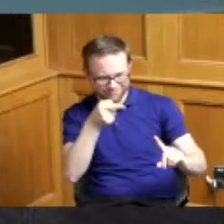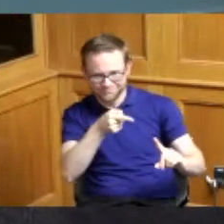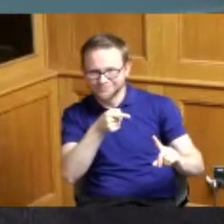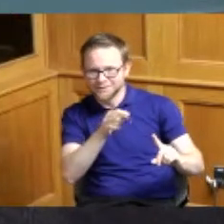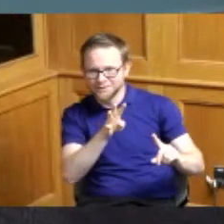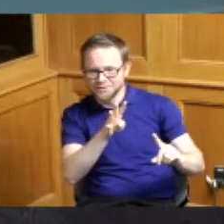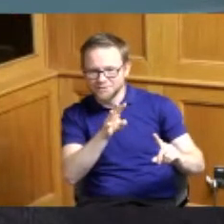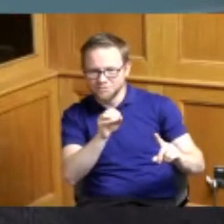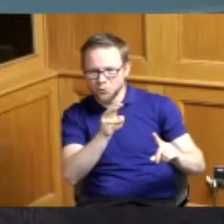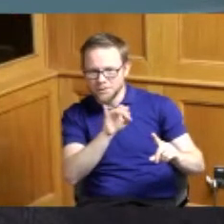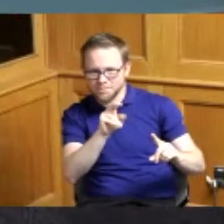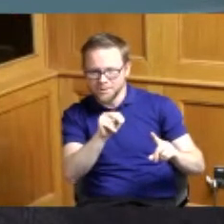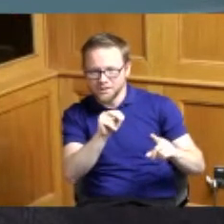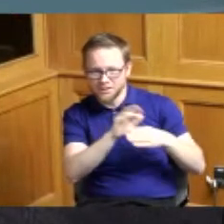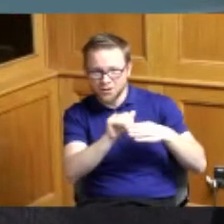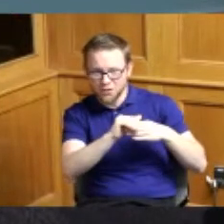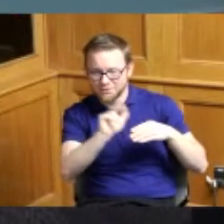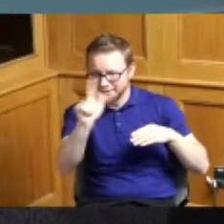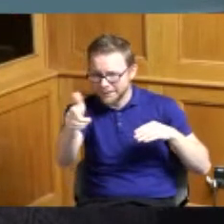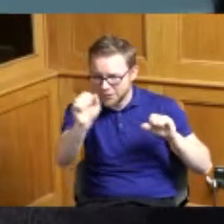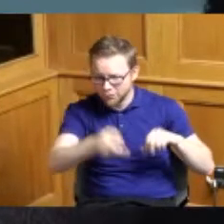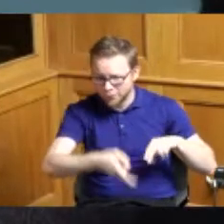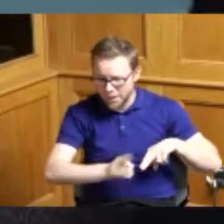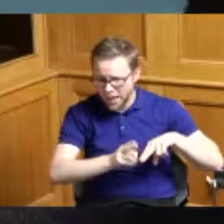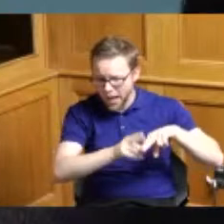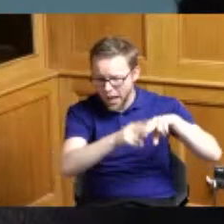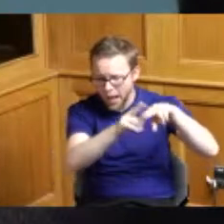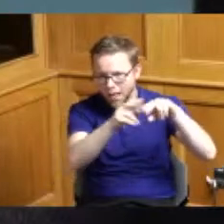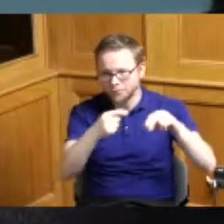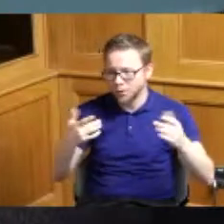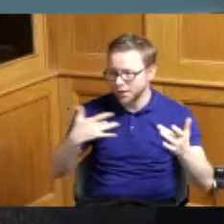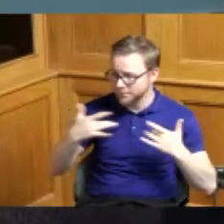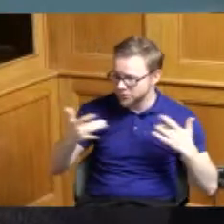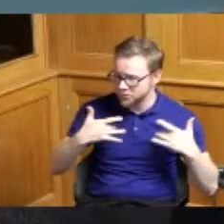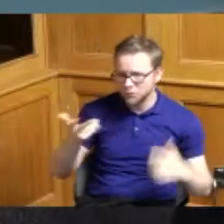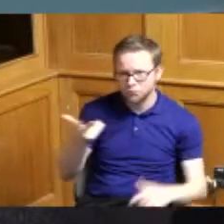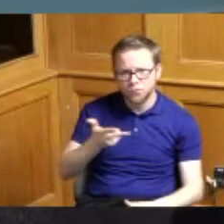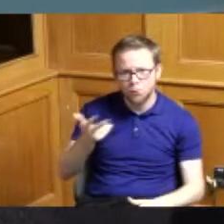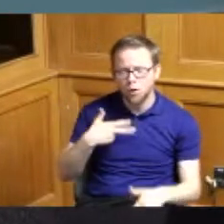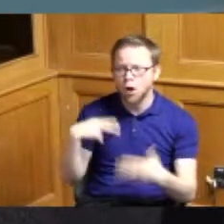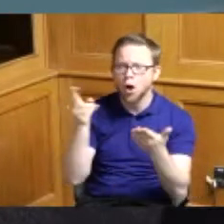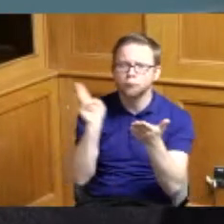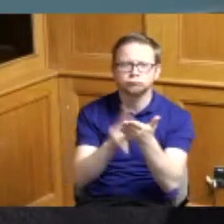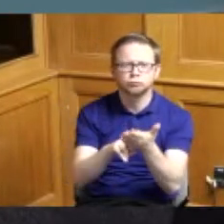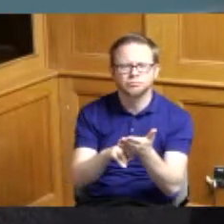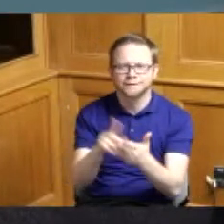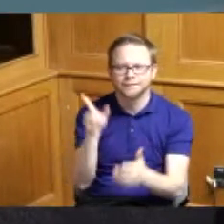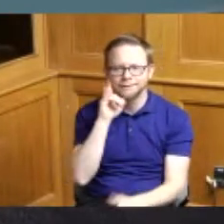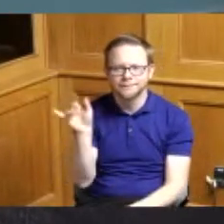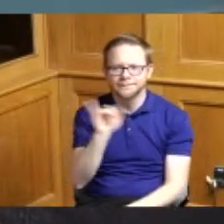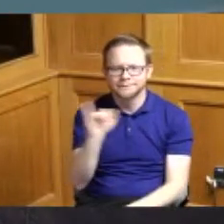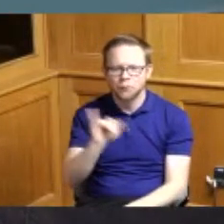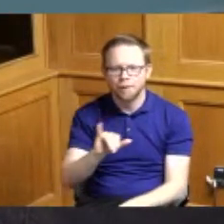I'm concerned that we're signing off that appears to be somewhat like a blank check because